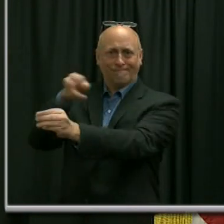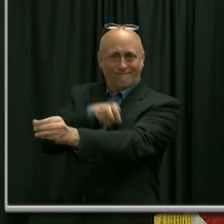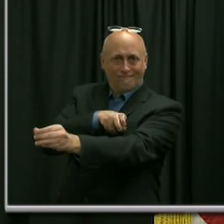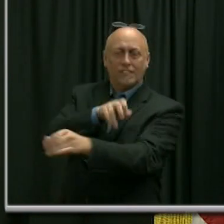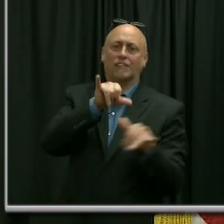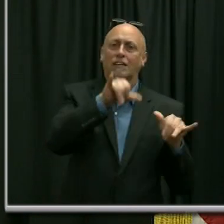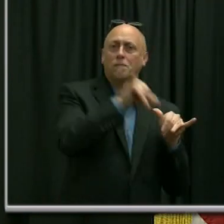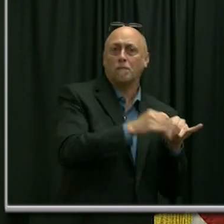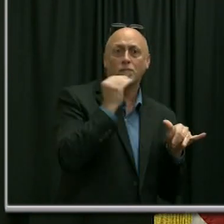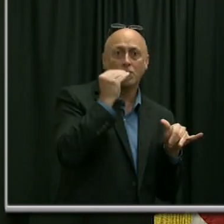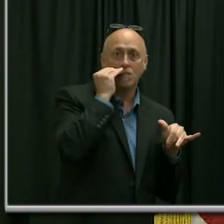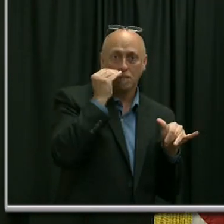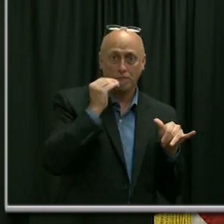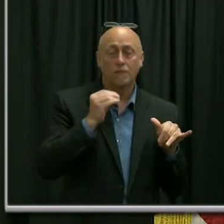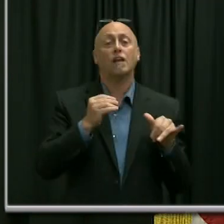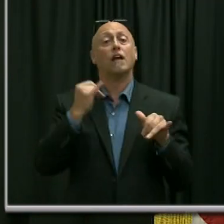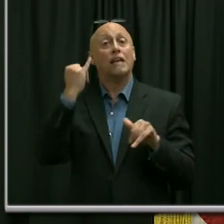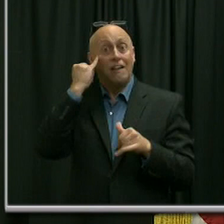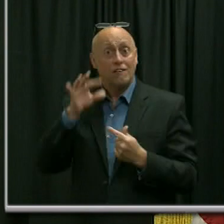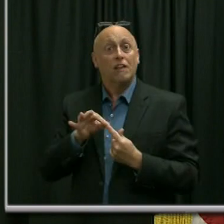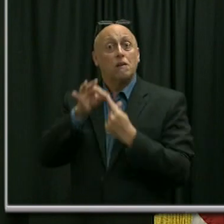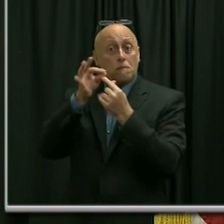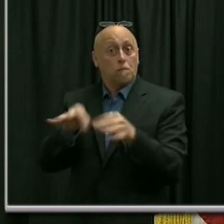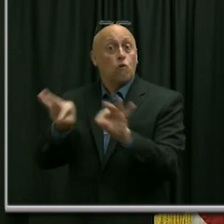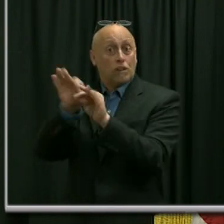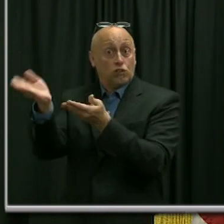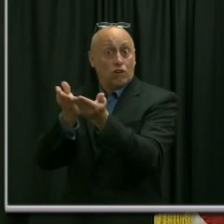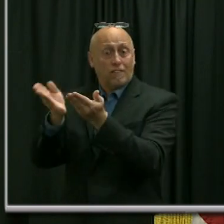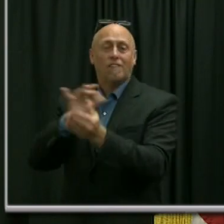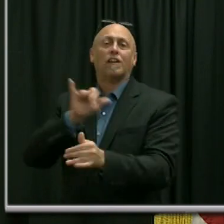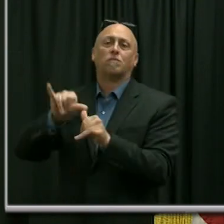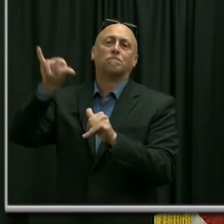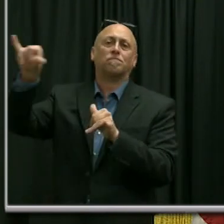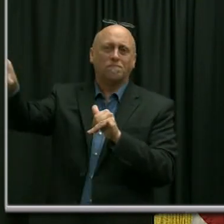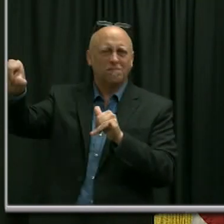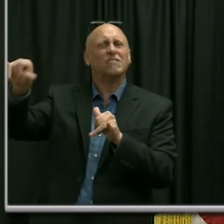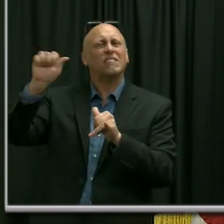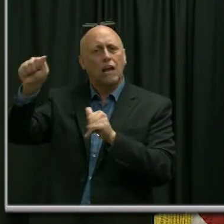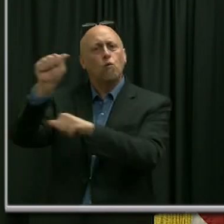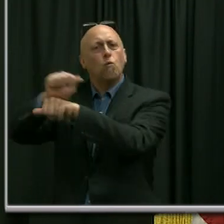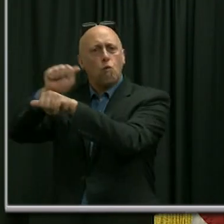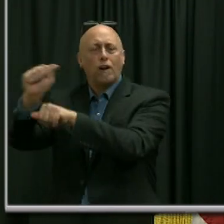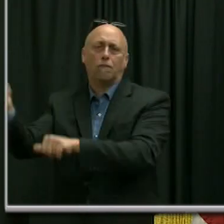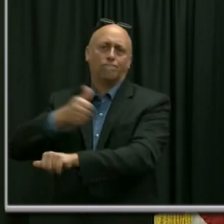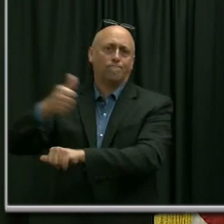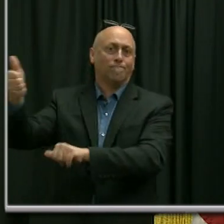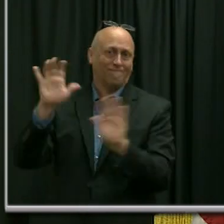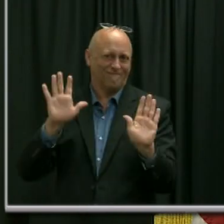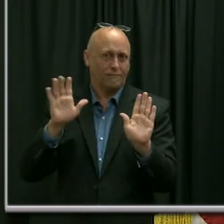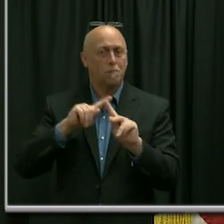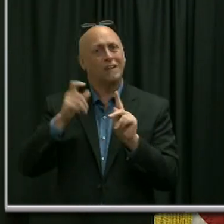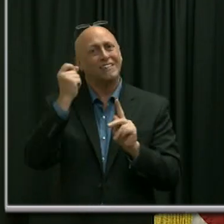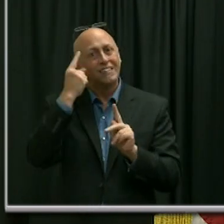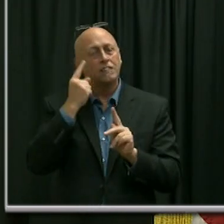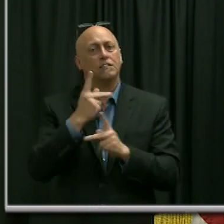KNOW THIS WORKS. THE EVIDENCE IS CLEAR FROM COUNTRIES WITHOUT